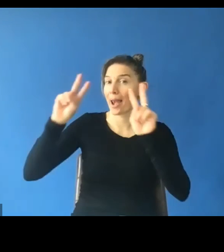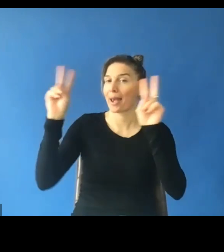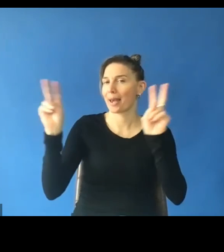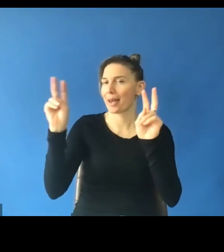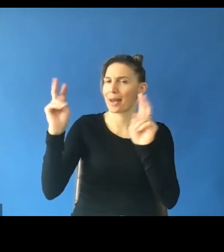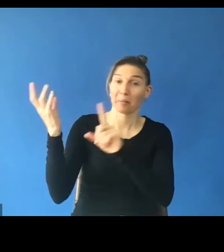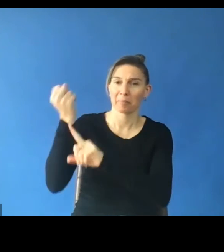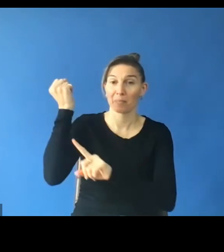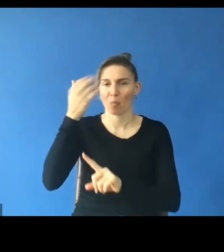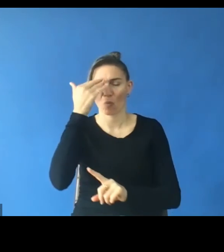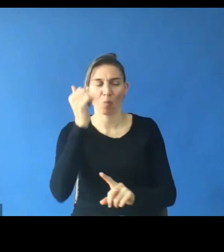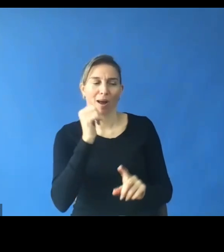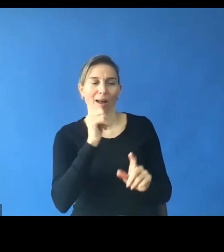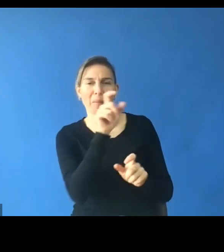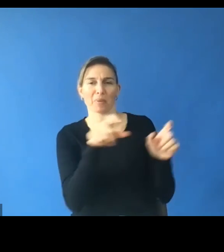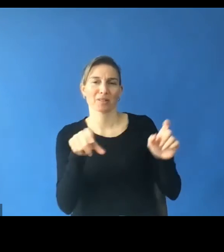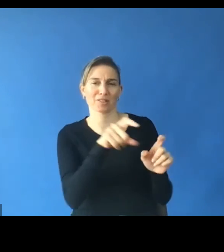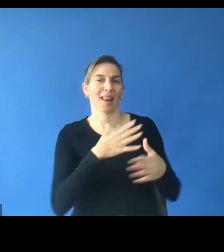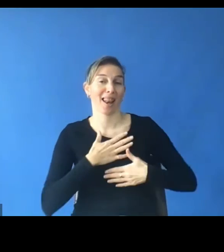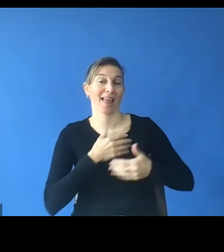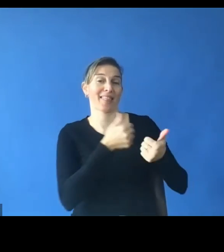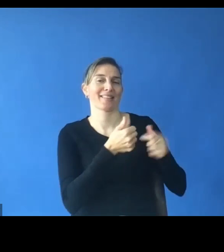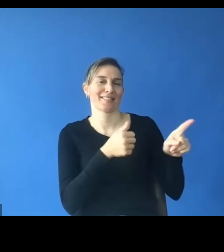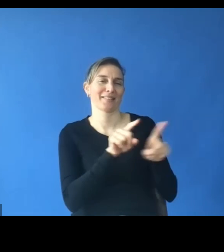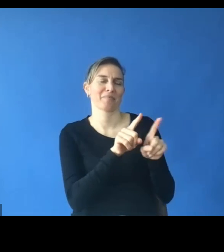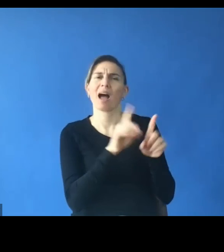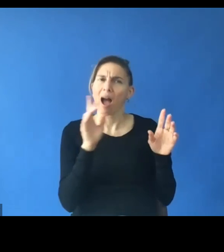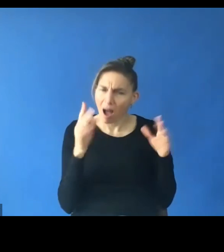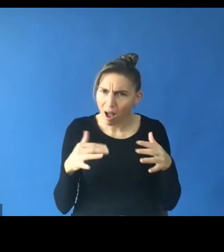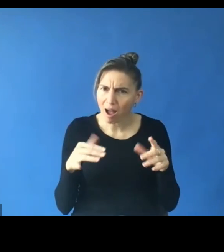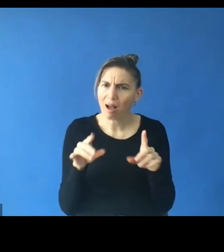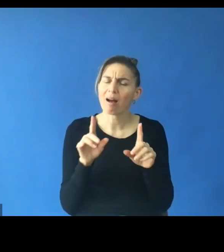It's great to see how many people the programme reached.